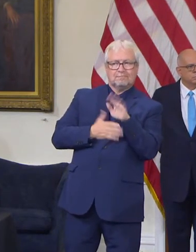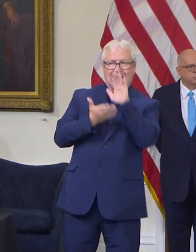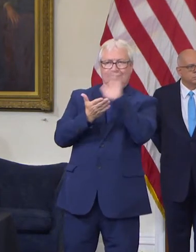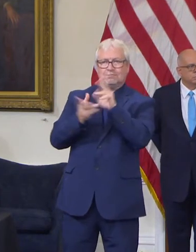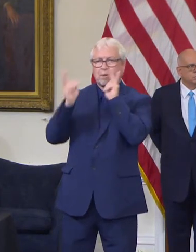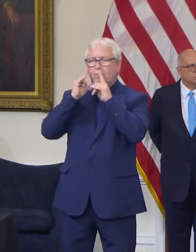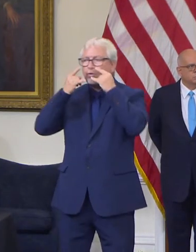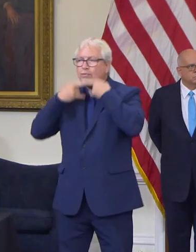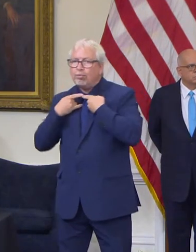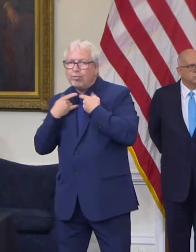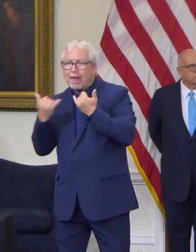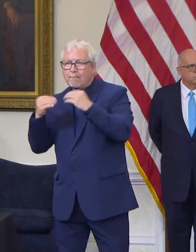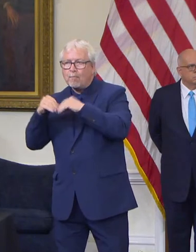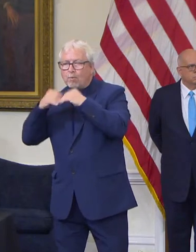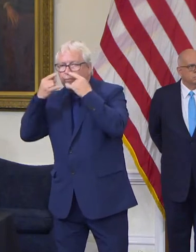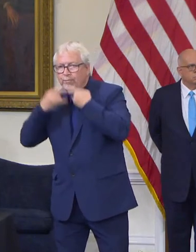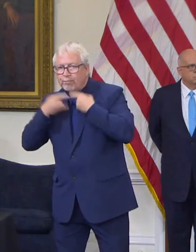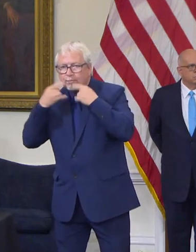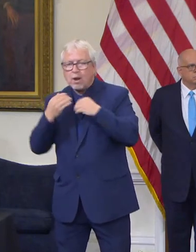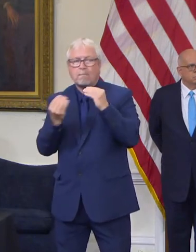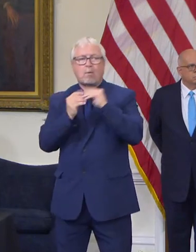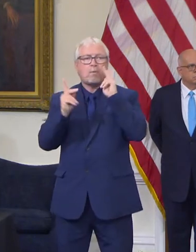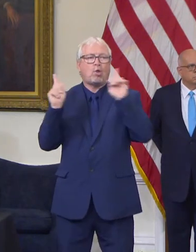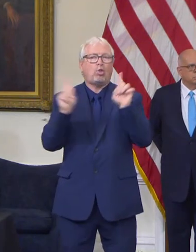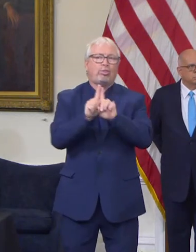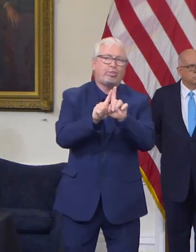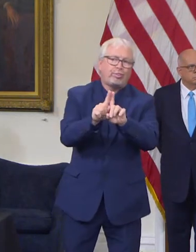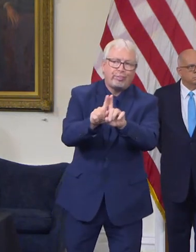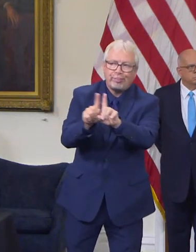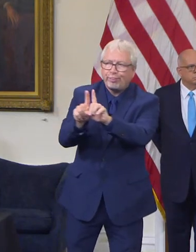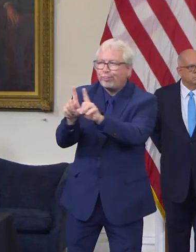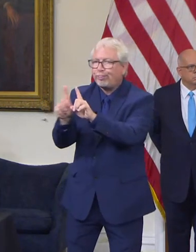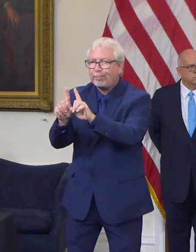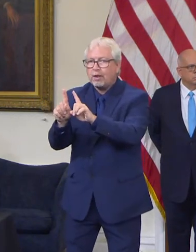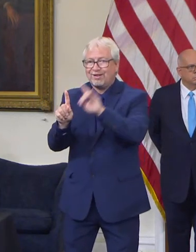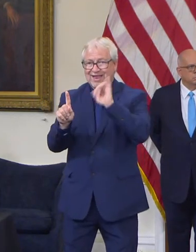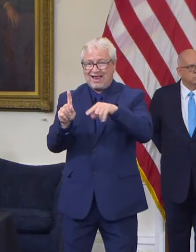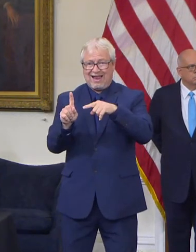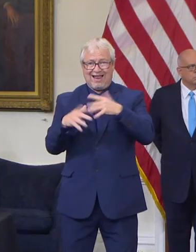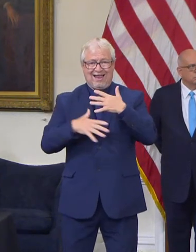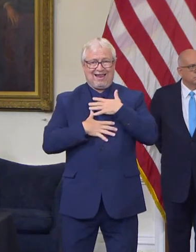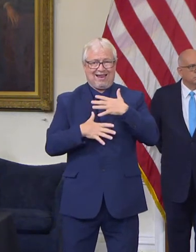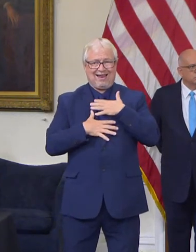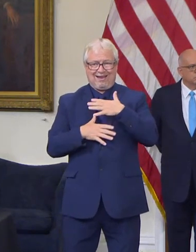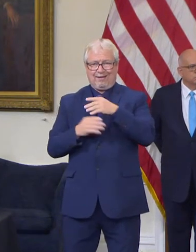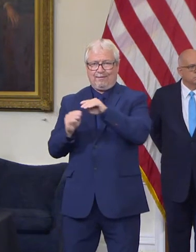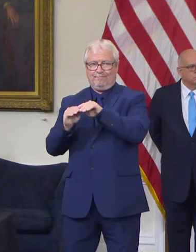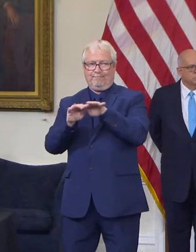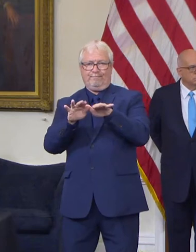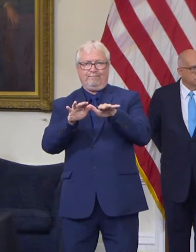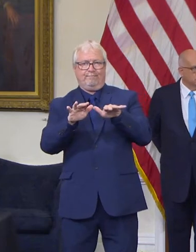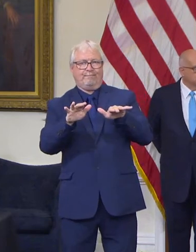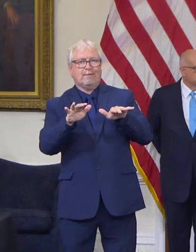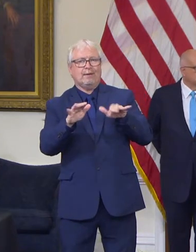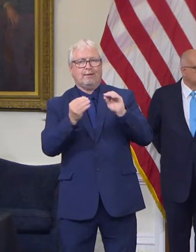Now people on the move seem less likely to be wearing masks and we already see people with an assortment of respiratory illnesses seeking care.